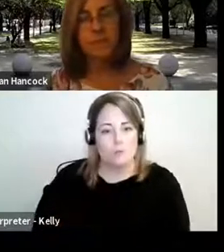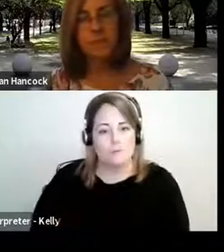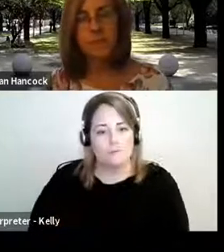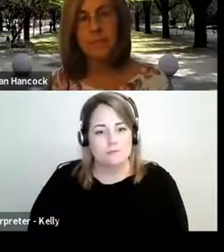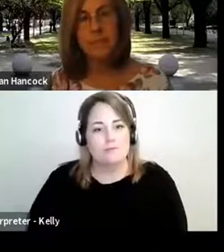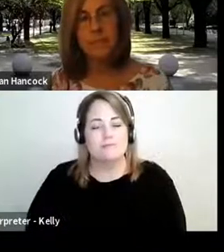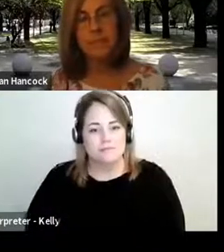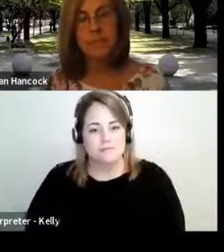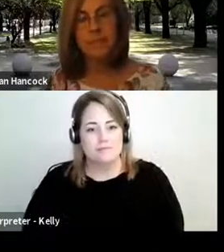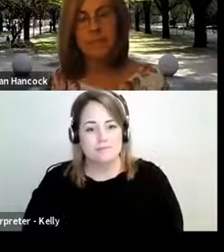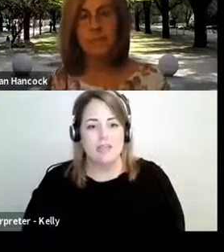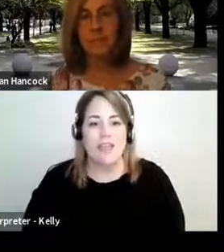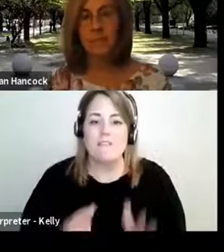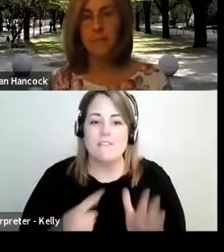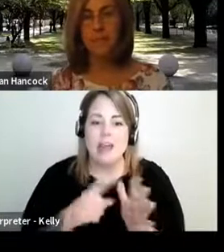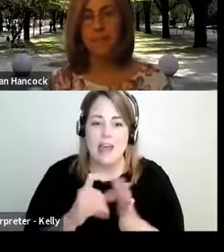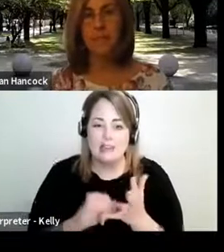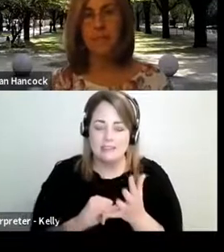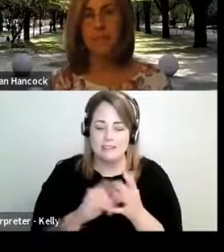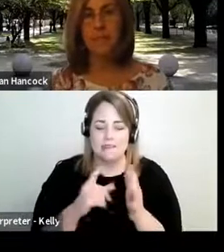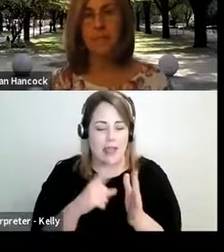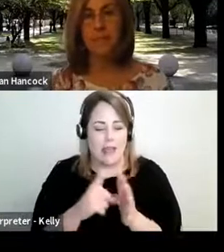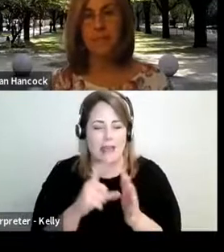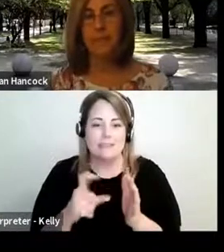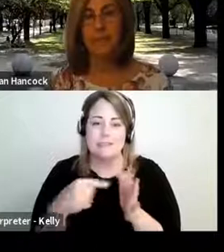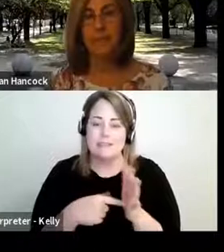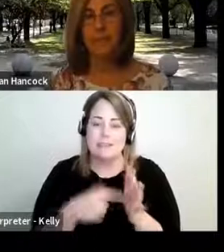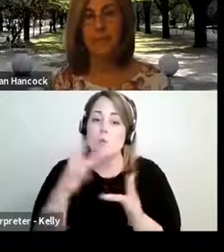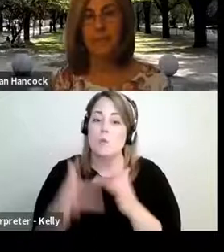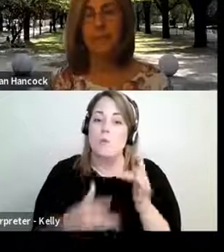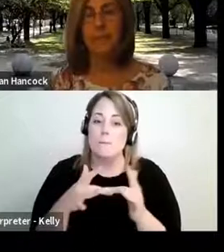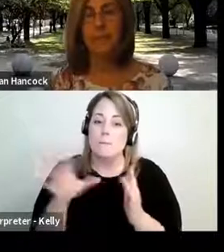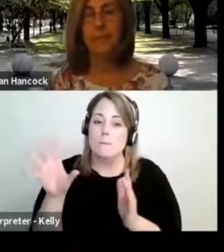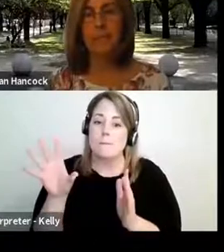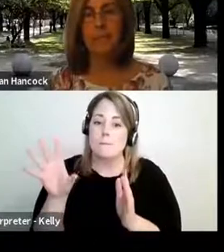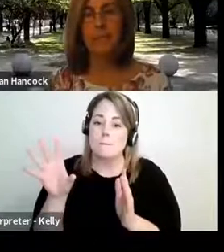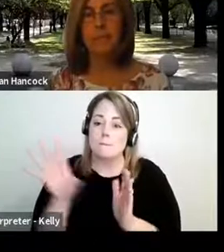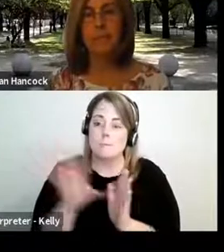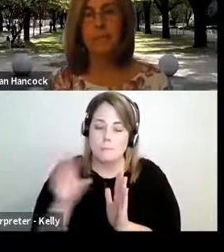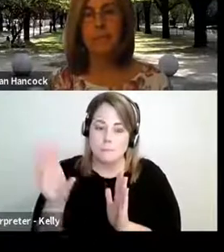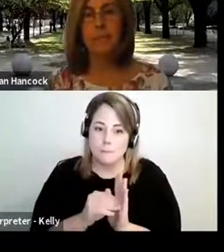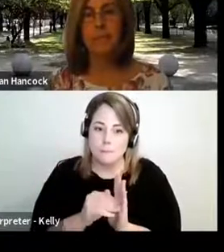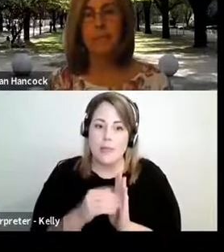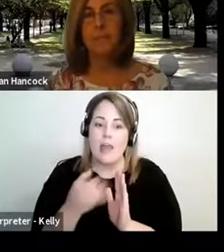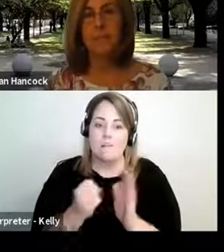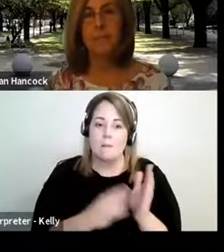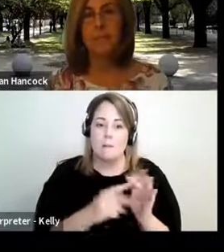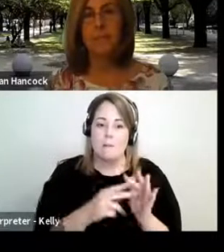an ADCET webinar that people can download where we have mentors talking about the value to them.